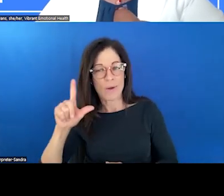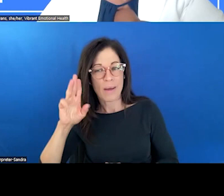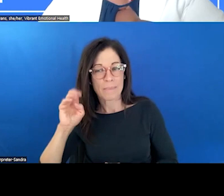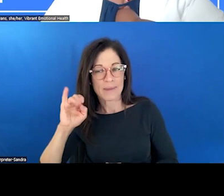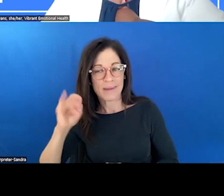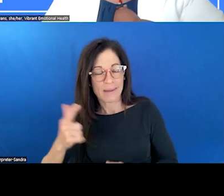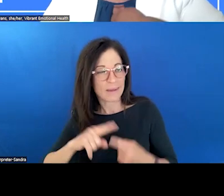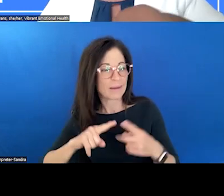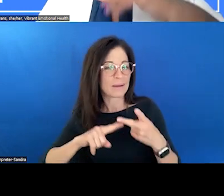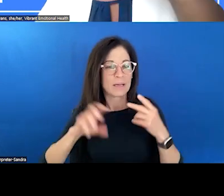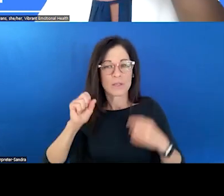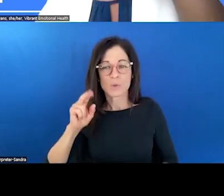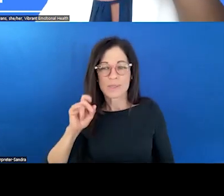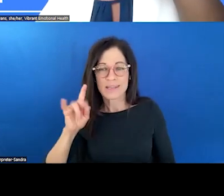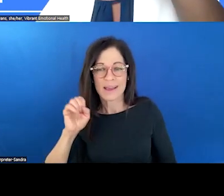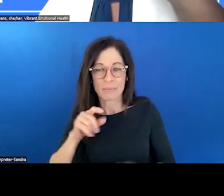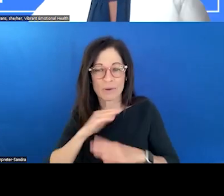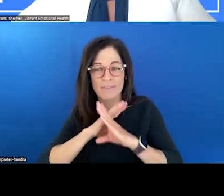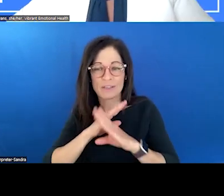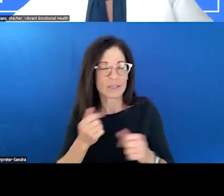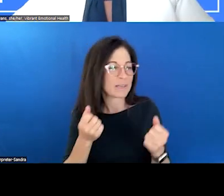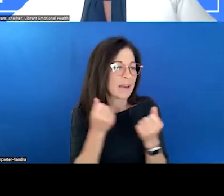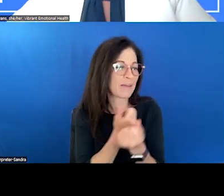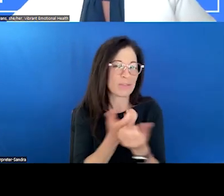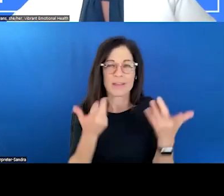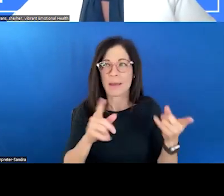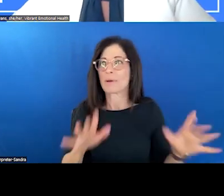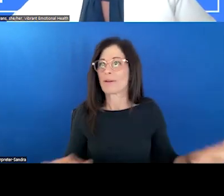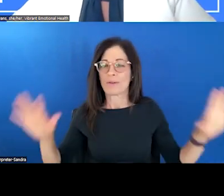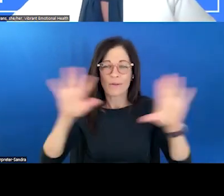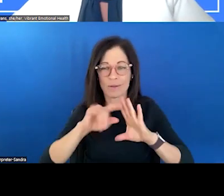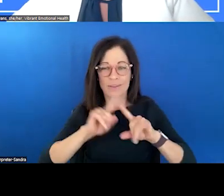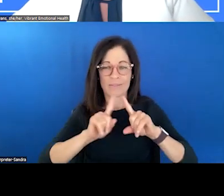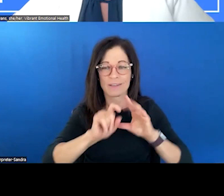AND EVERYTHING HAPPENING ACROSS THE STATES. HOPE TO SEE FOLKS THERE.